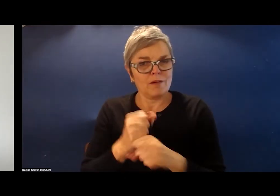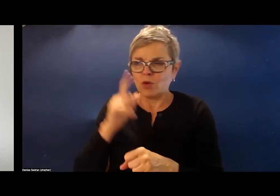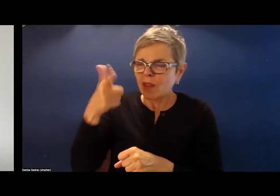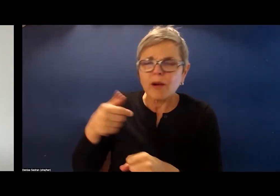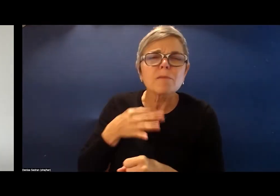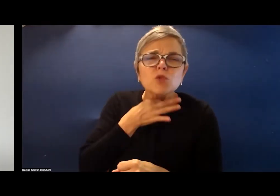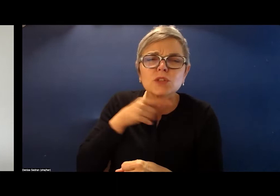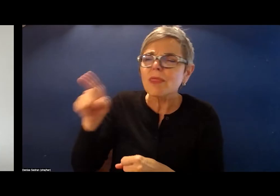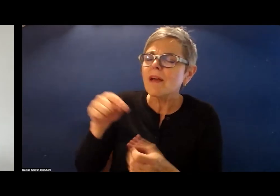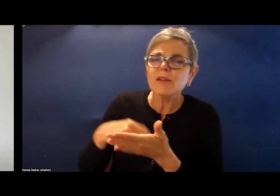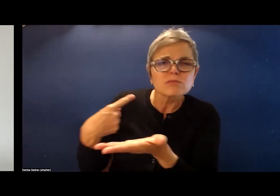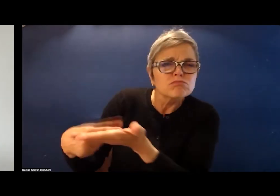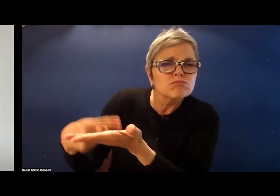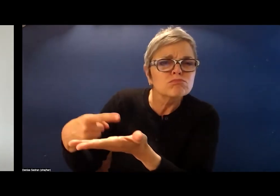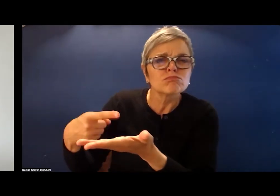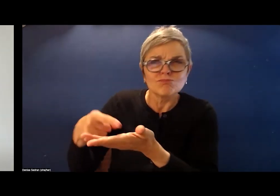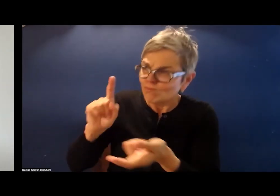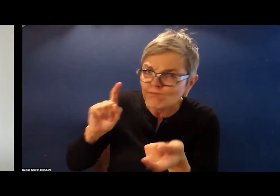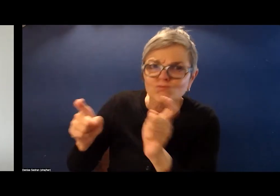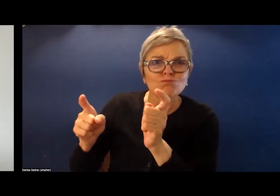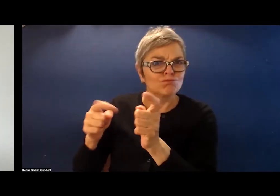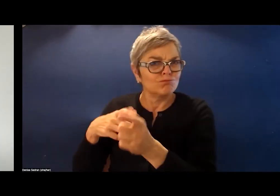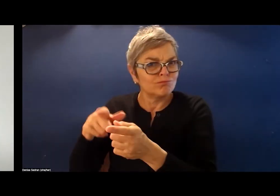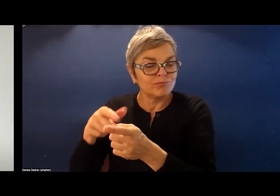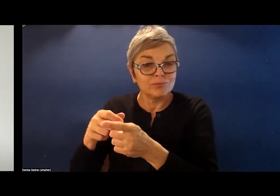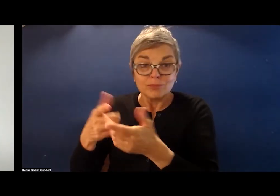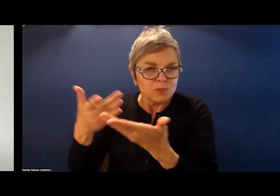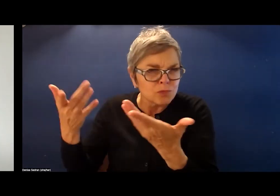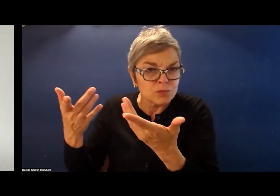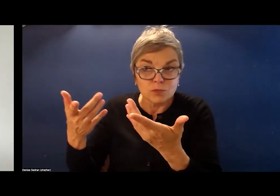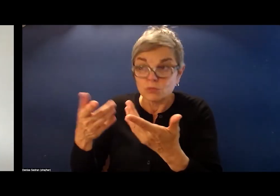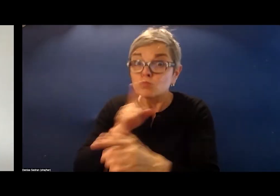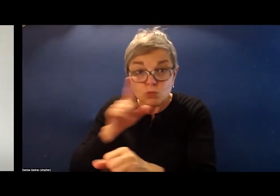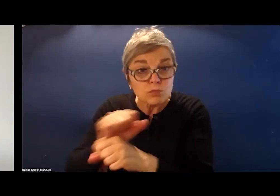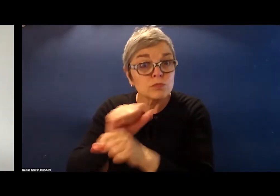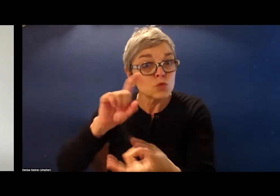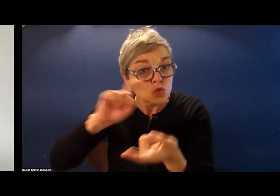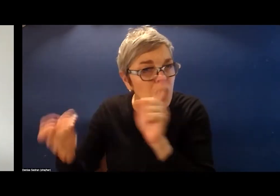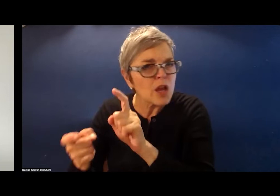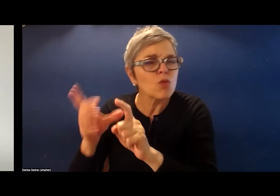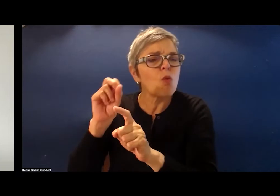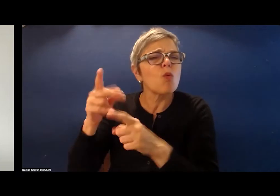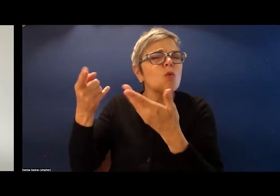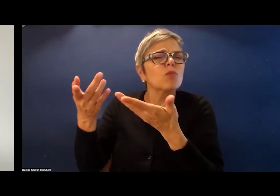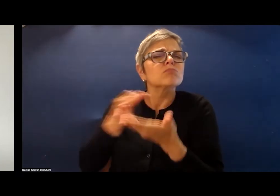Has it taken on new shape? Where are those momentums? What's most exciting or interesting or concerning to you these days?